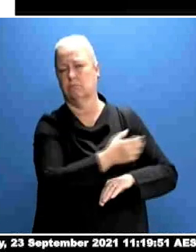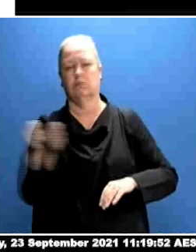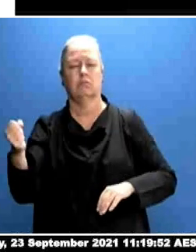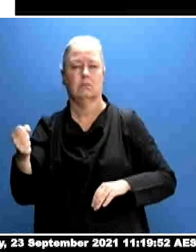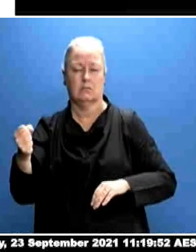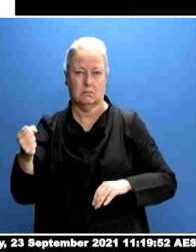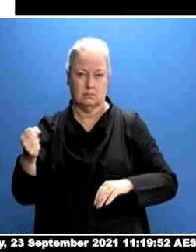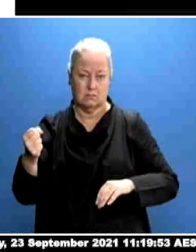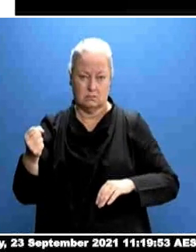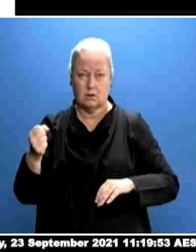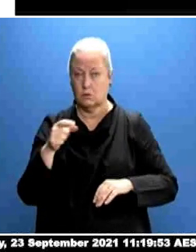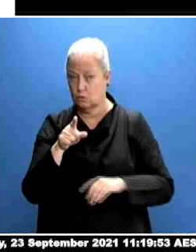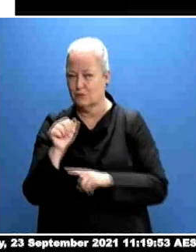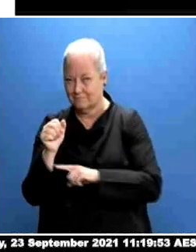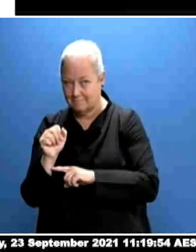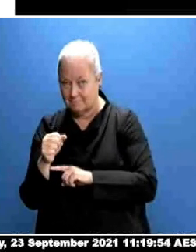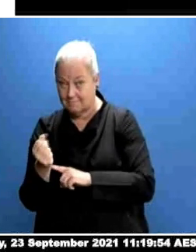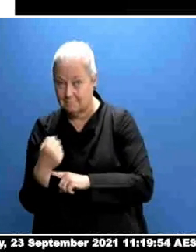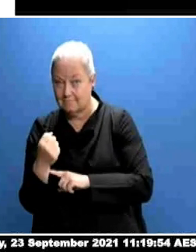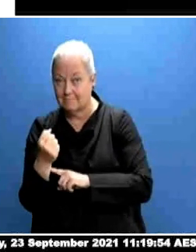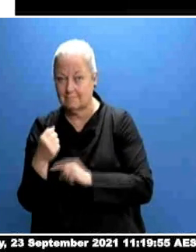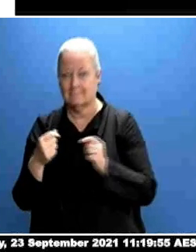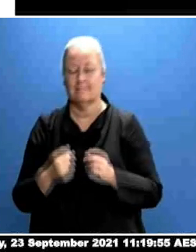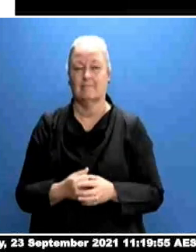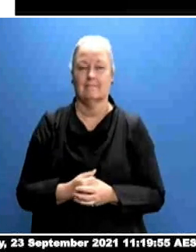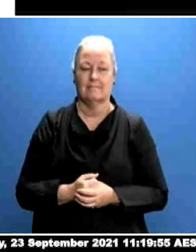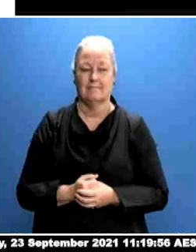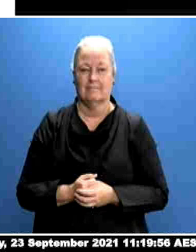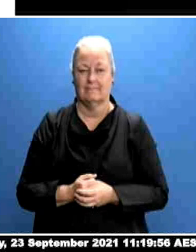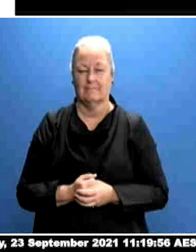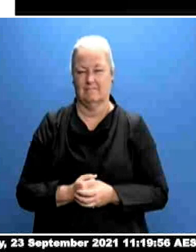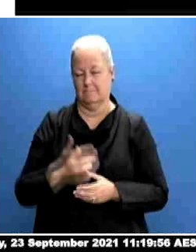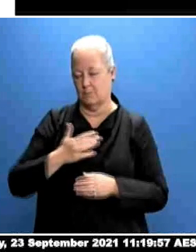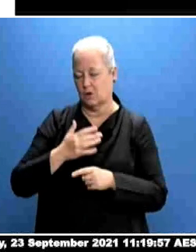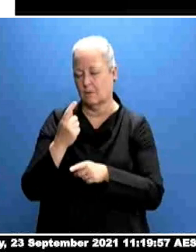You're nodding there, sorry Dr Thompson, but this follows on